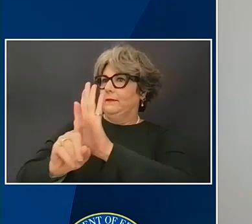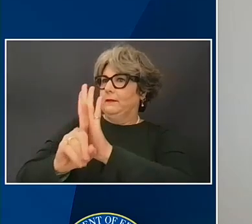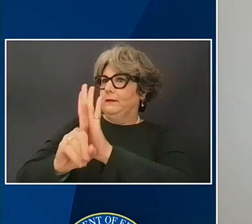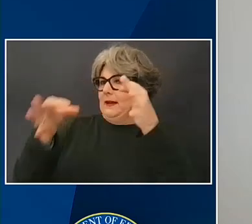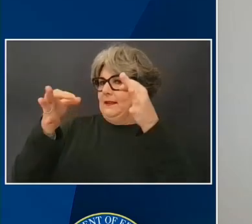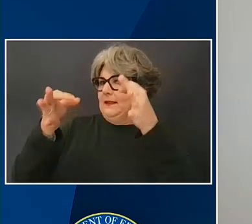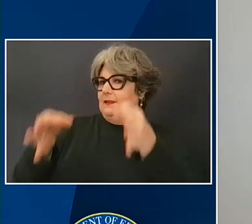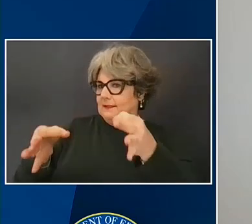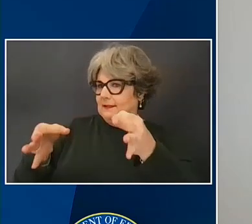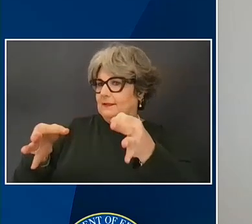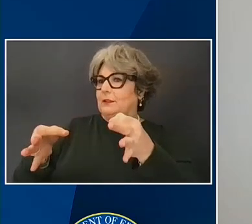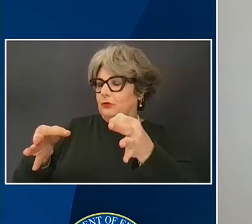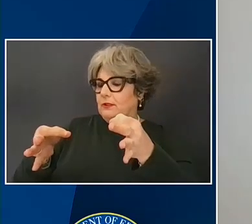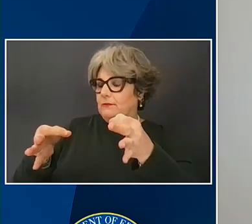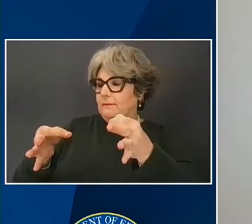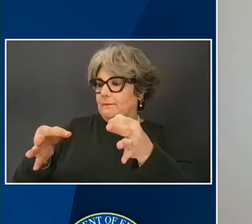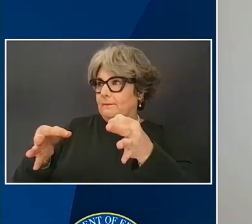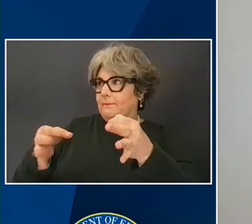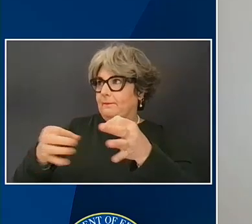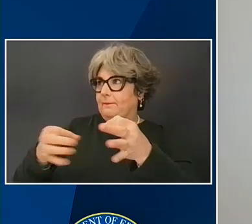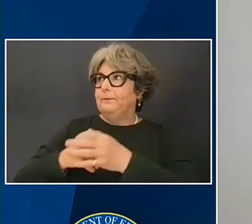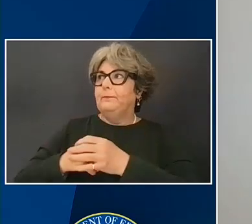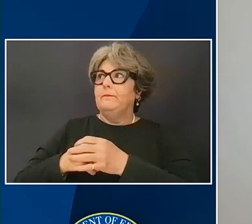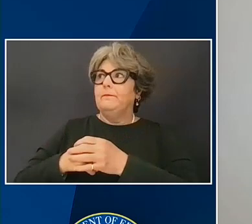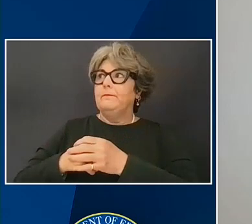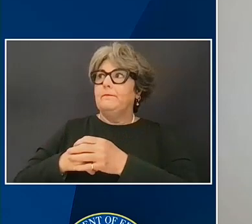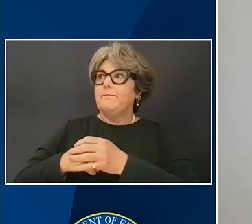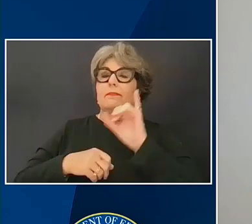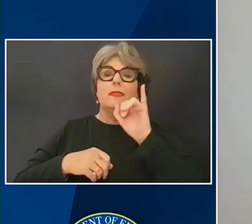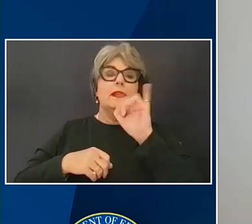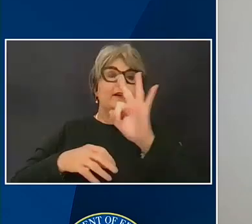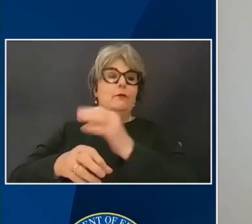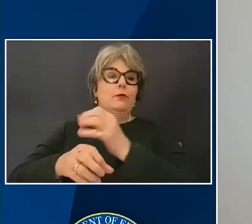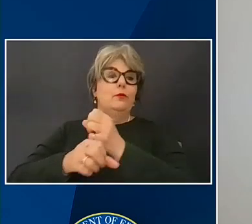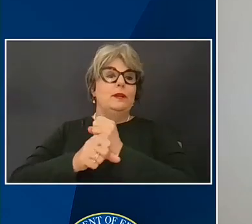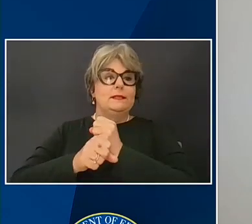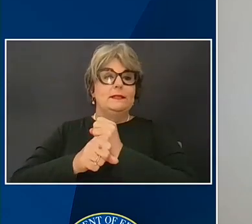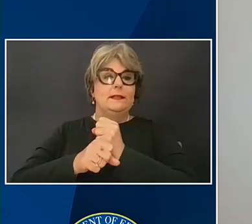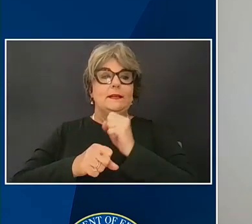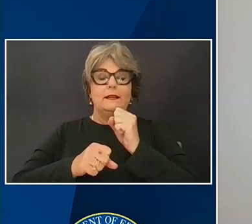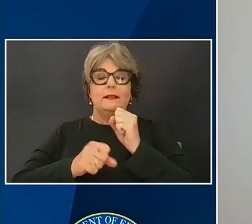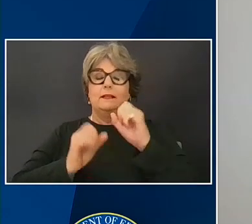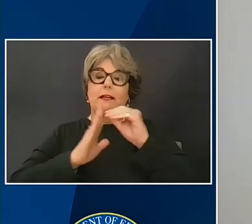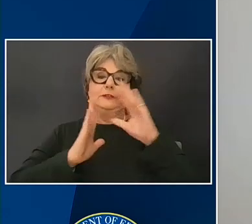. That said, if we received a complaint from a student that asserted that the